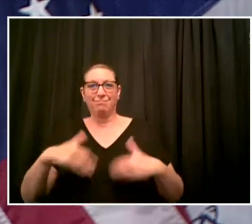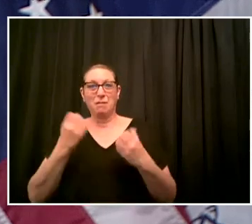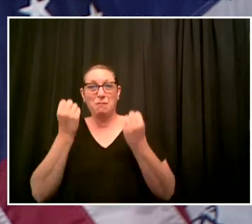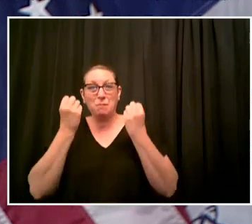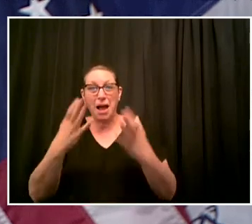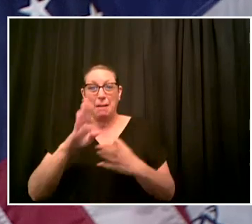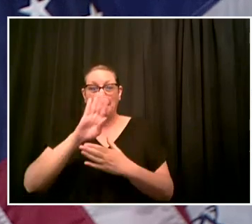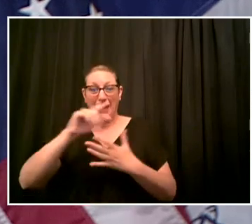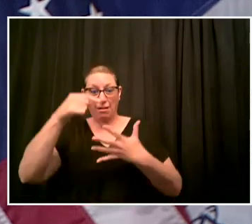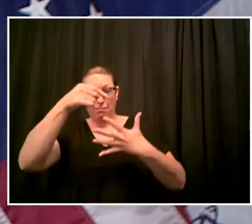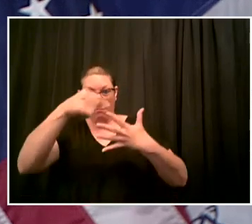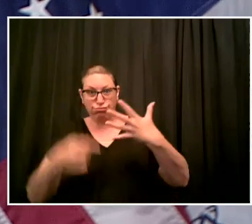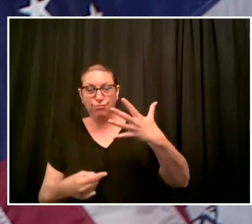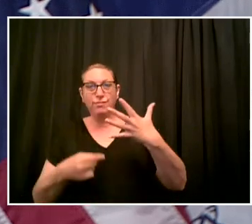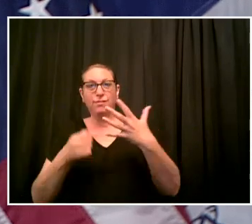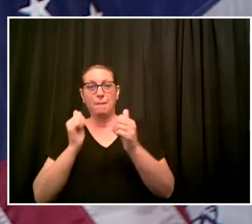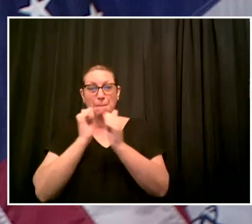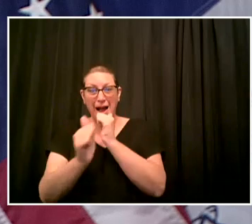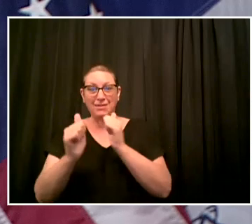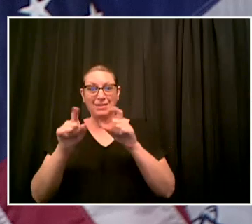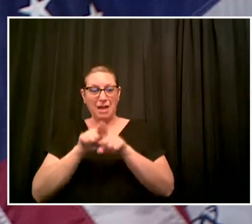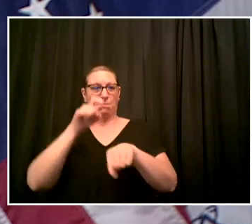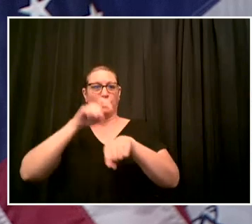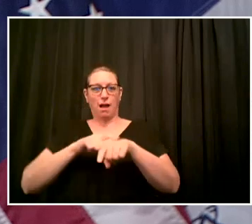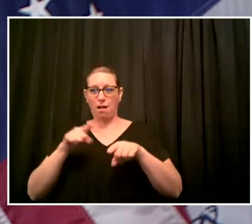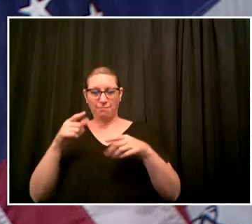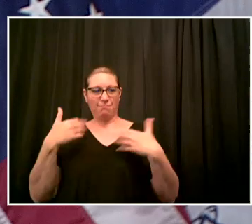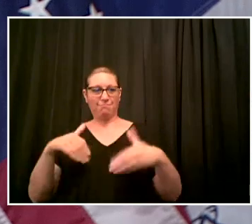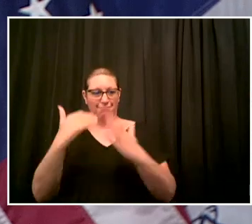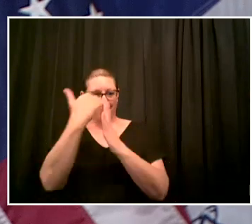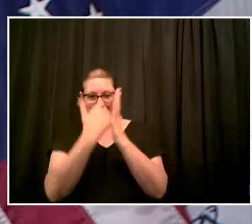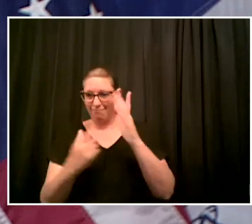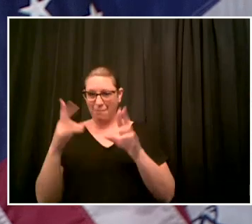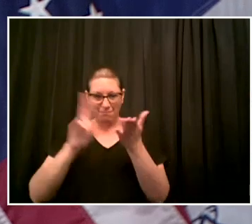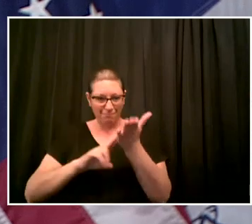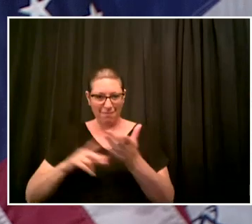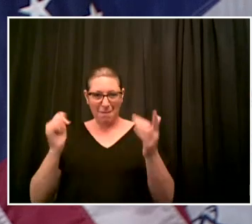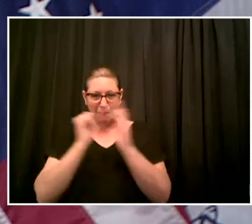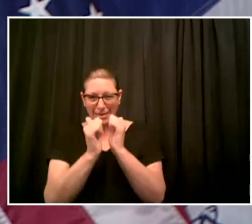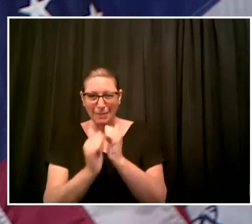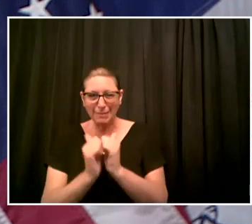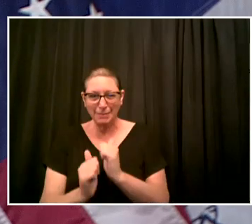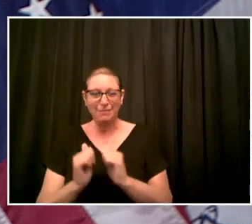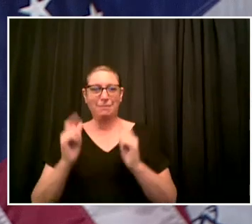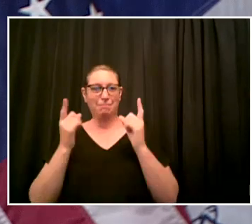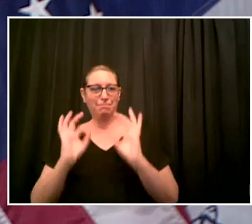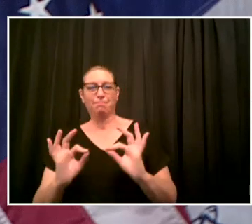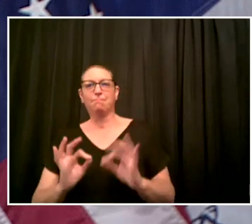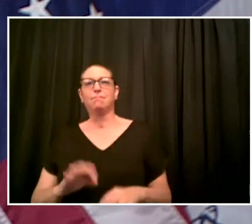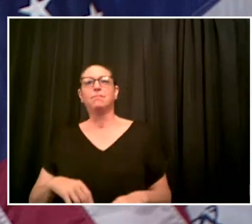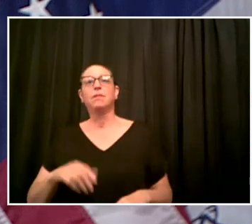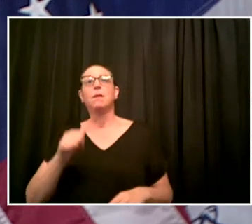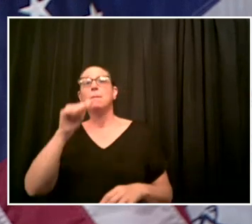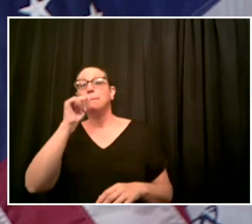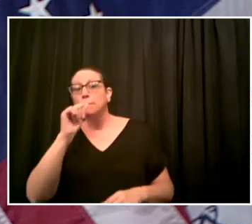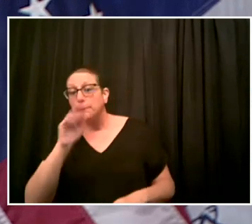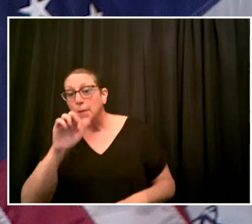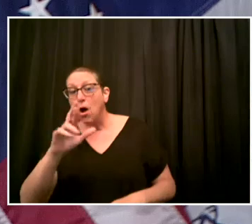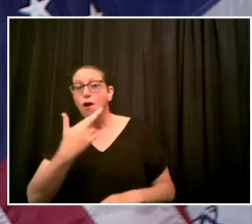ONE DAY. IN OUR RESTAURANTS, OUR NIGHT LIFE ARE HET BCKABNEO OF OUR COMMUNITY. THE ECONOMIC IMPACT. BUT IT ALSO IS